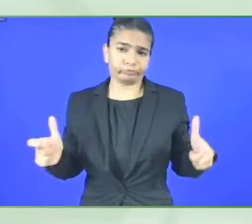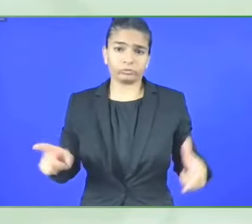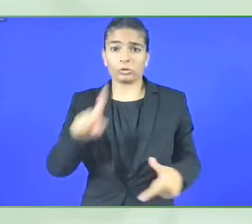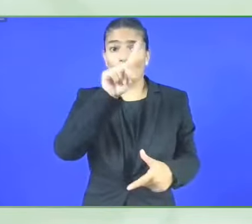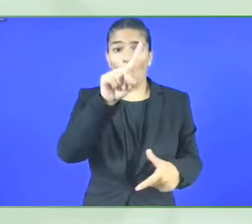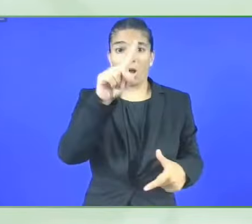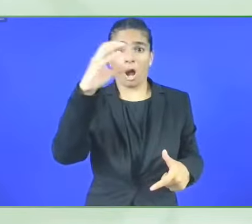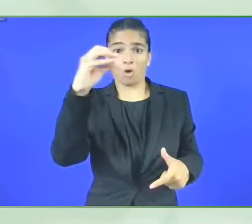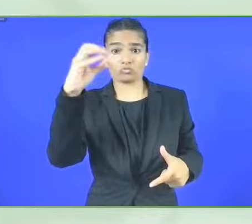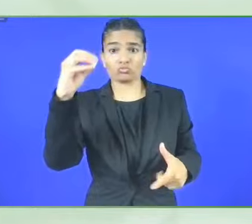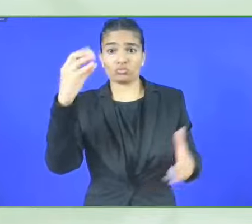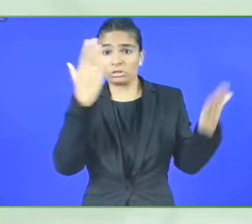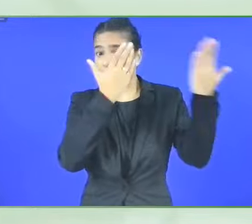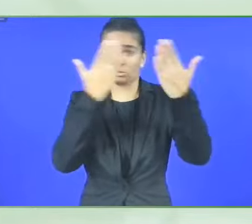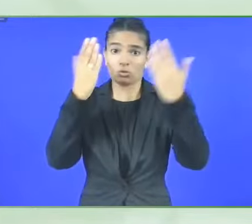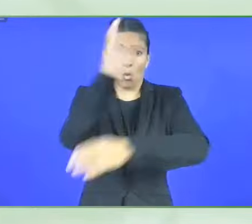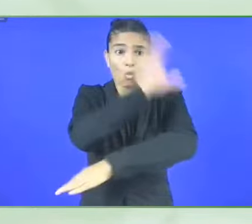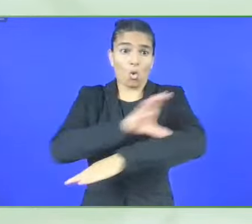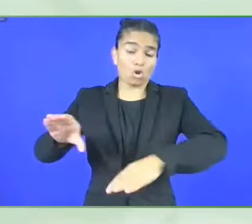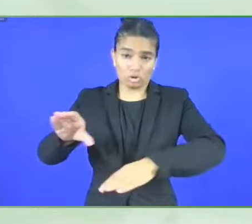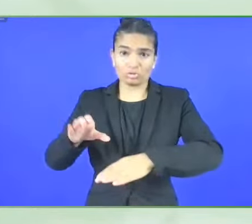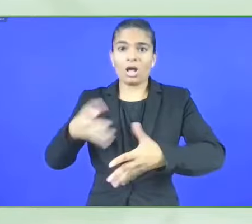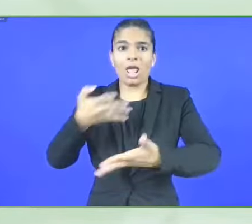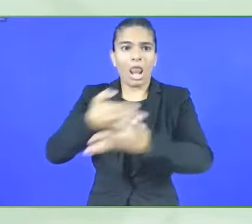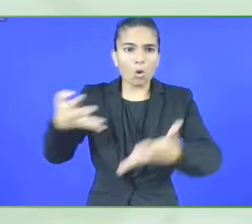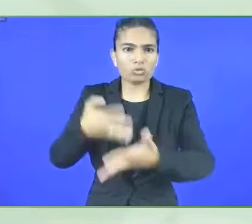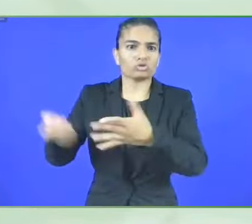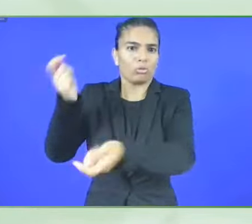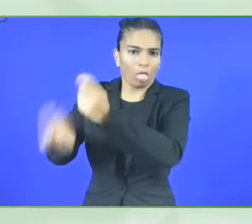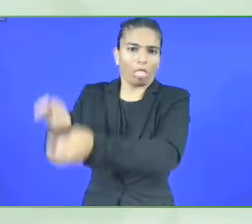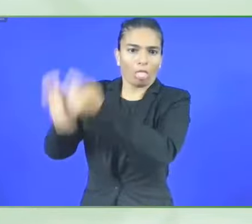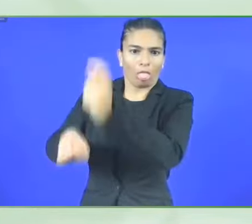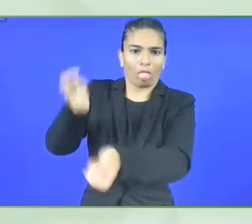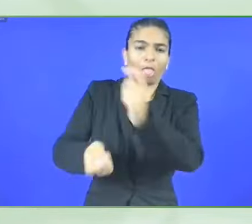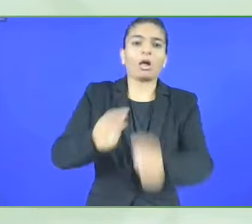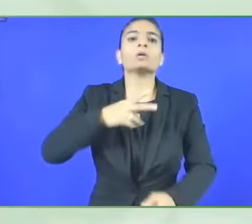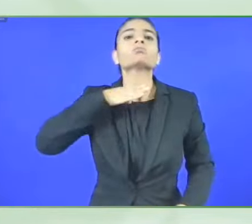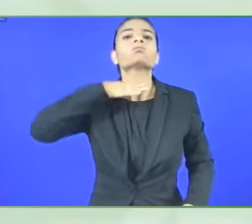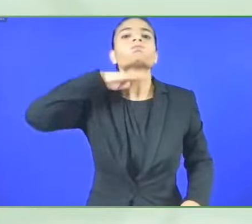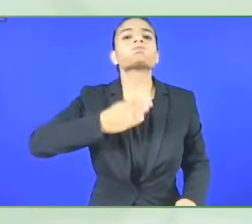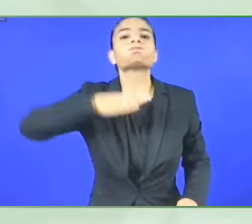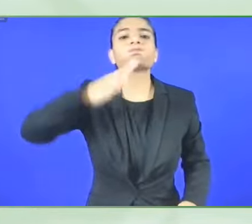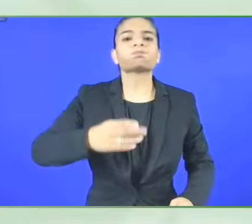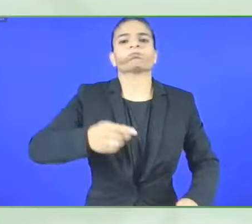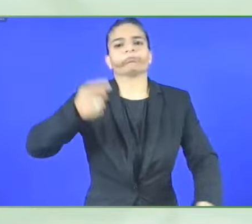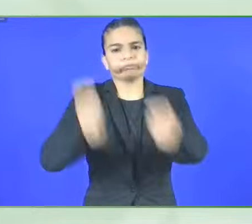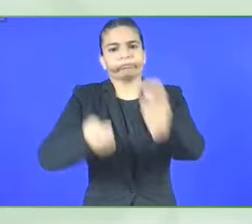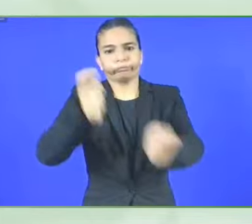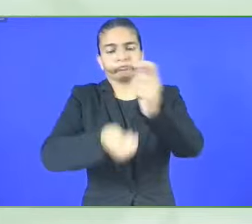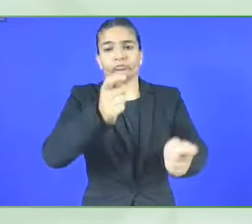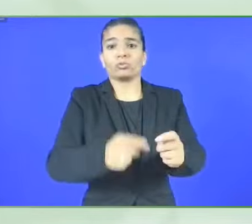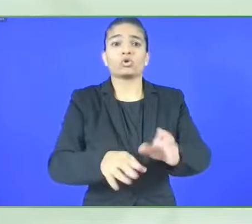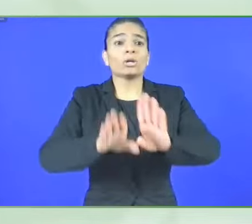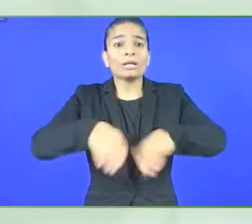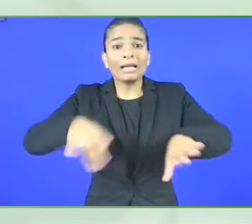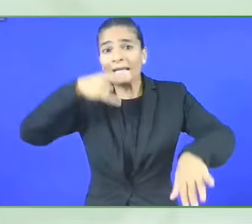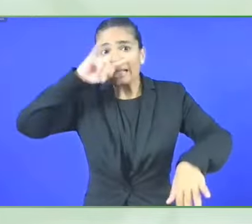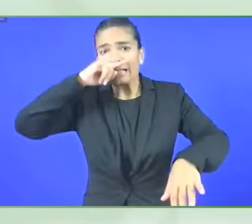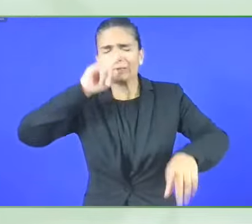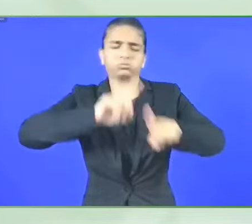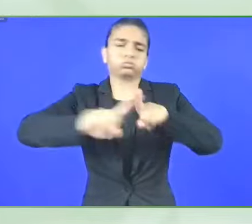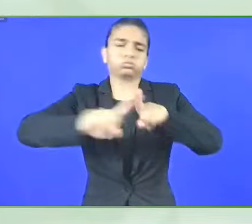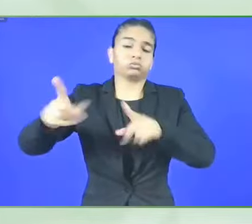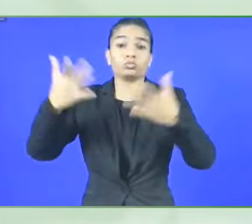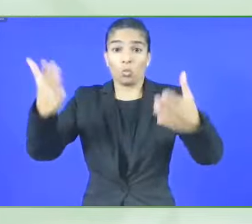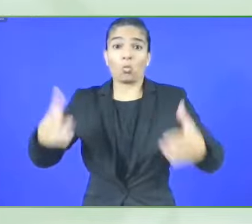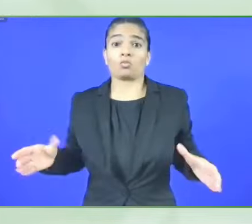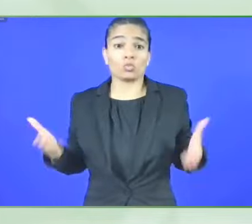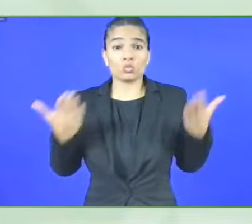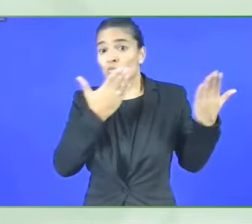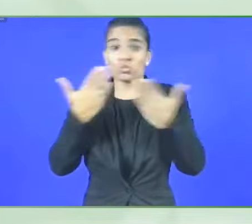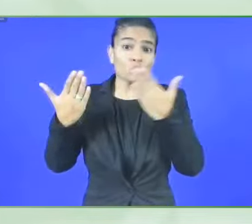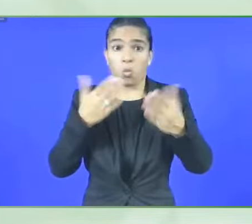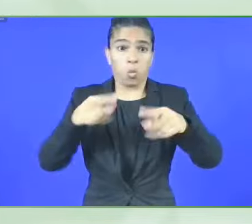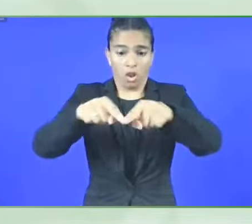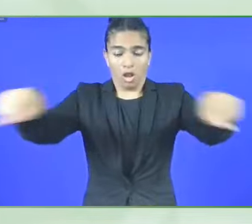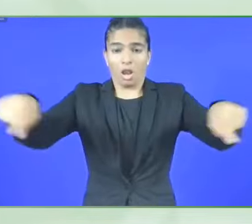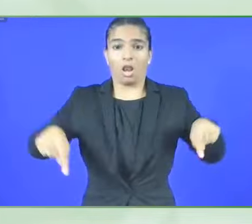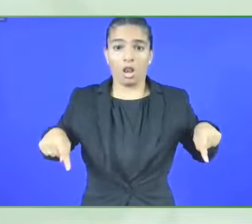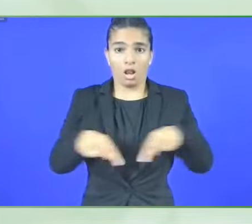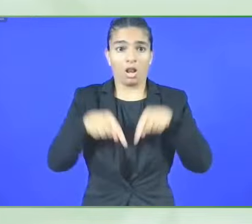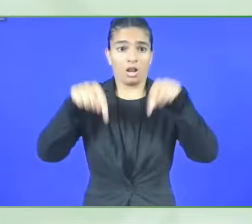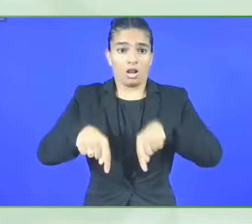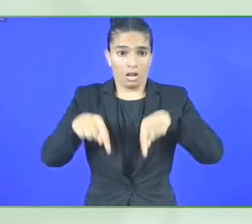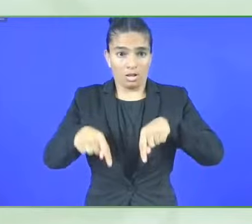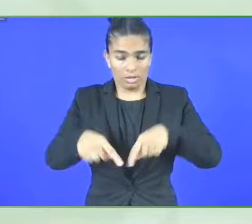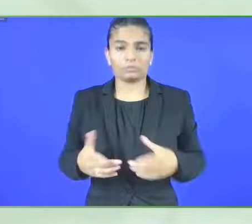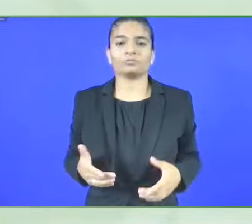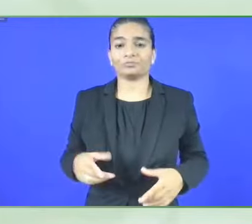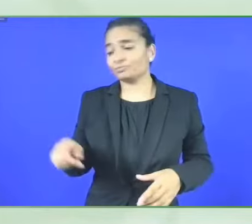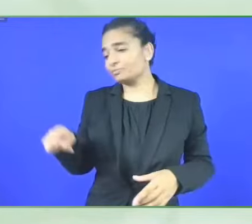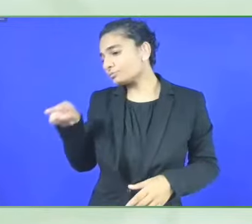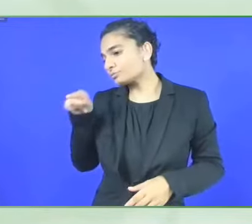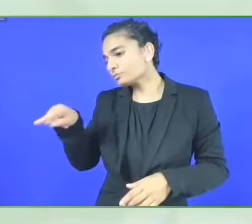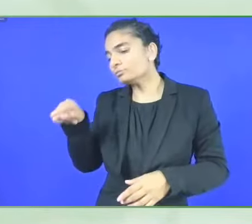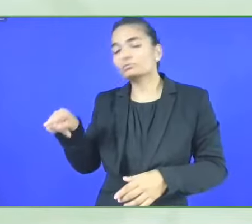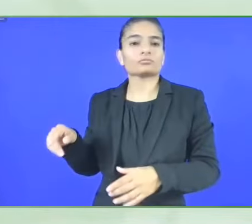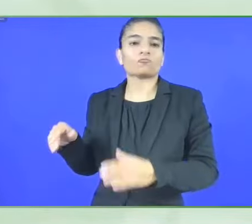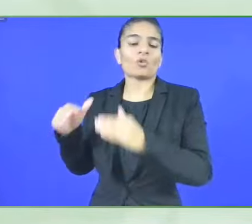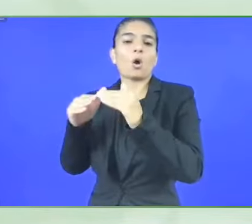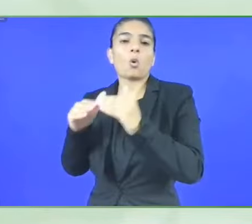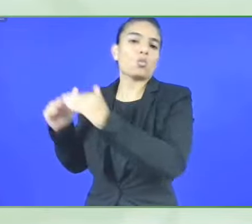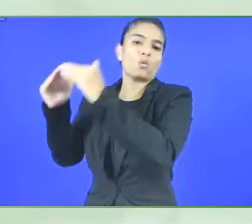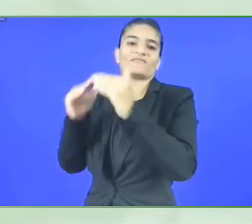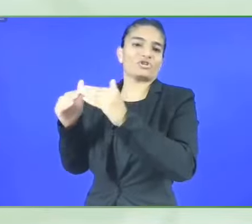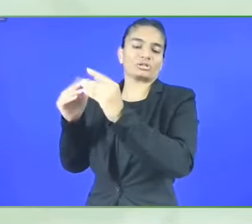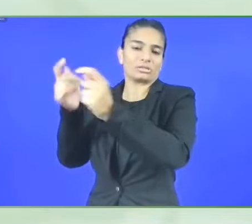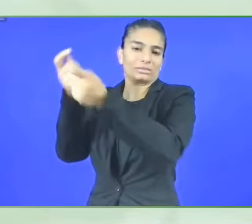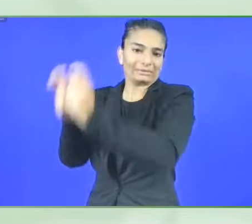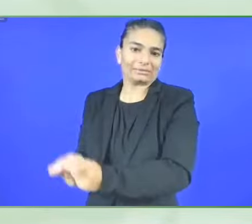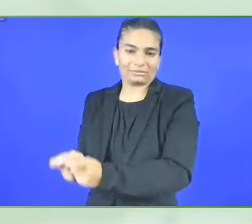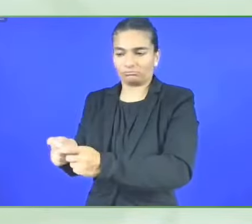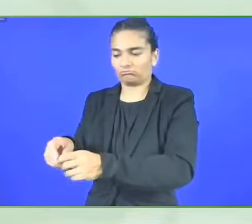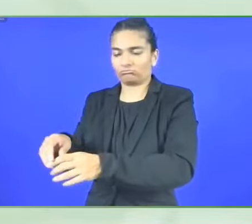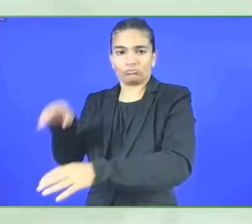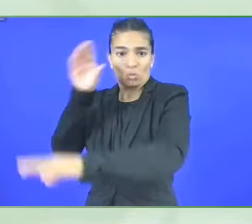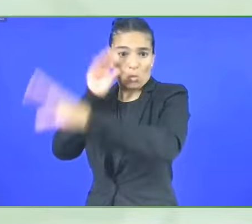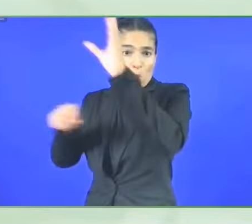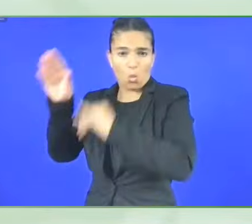It can be considered as an approach, like you do at Bevica Foundation,